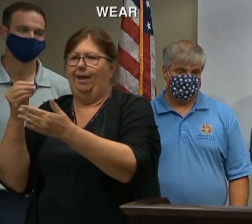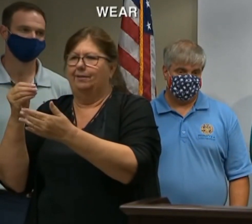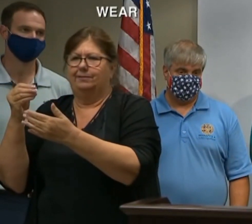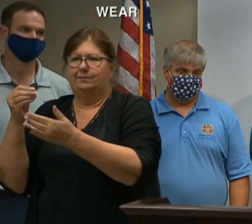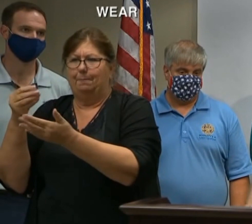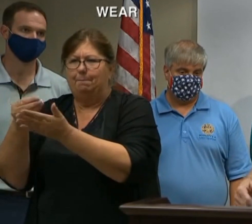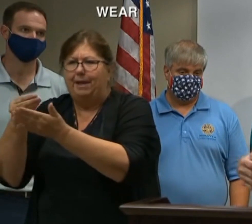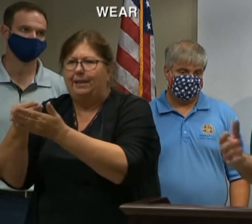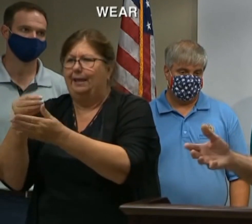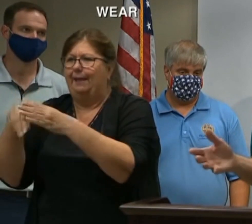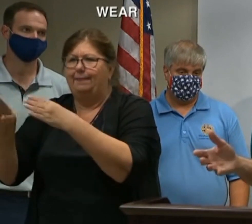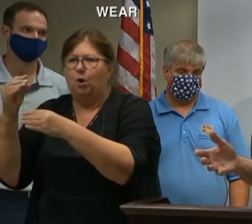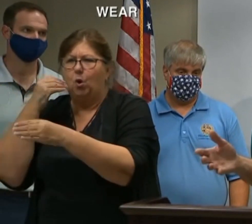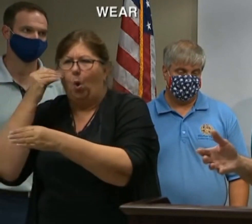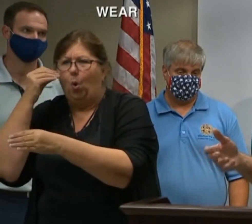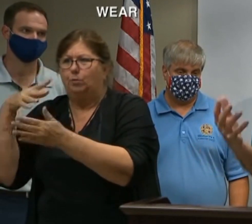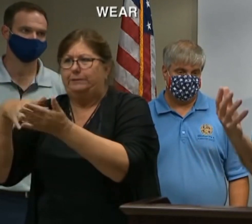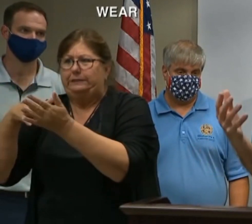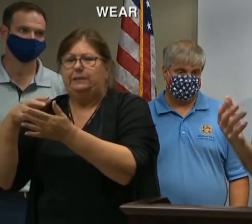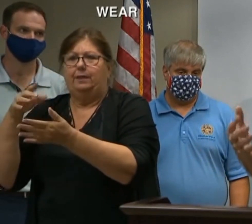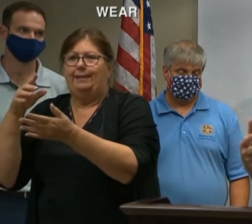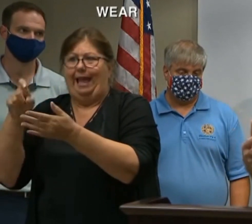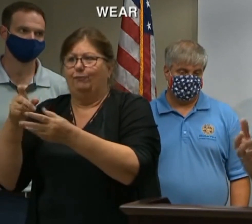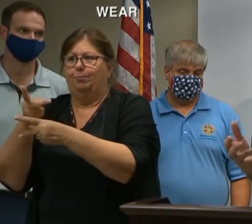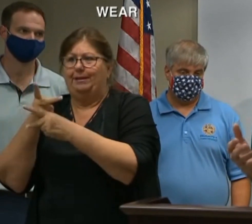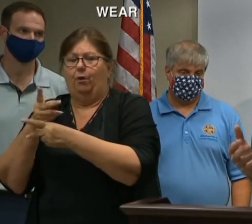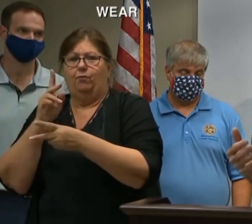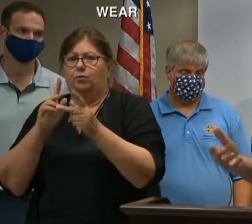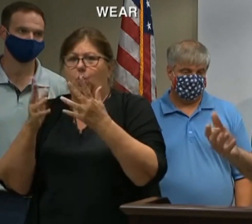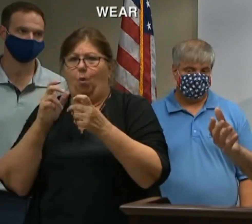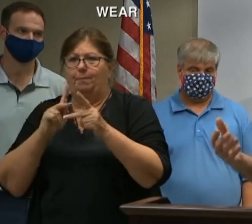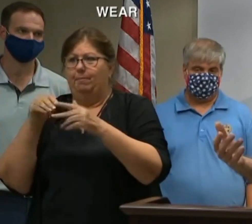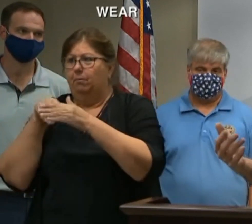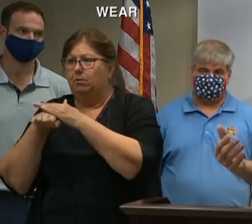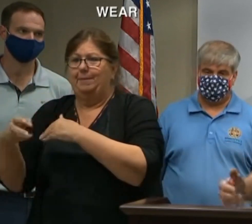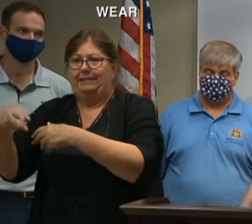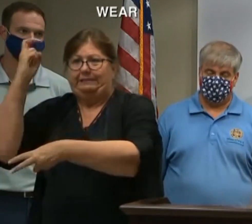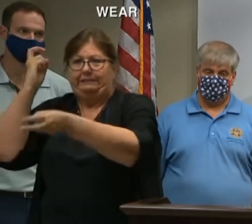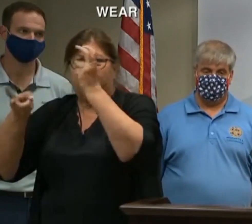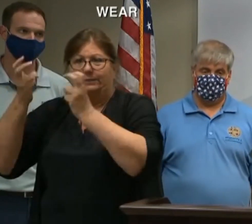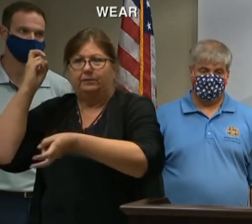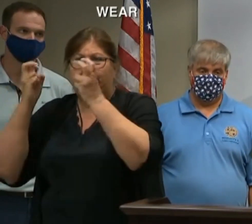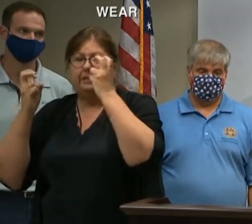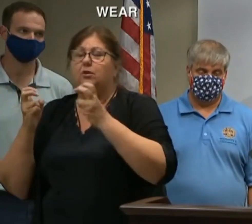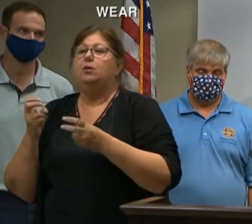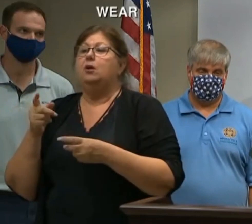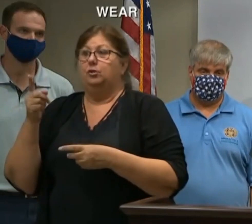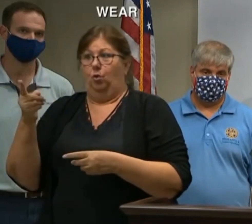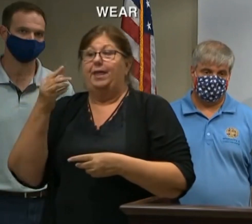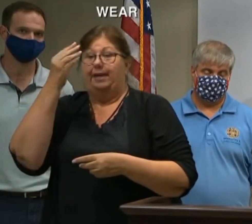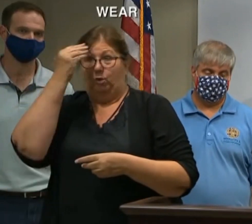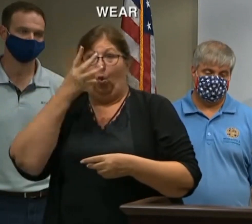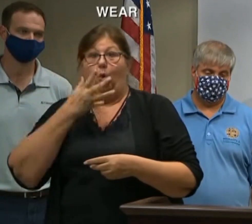and again they're vulnerable they have no lights you know etc and they've told us to hear law enforcement patrolling the area you know